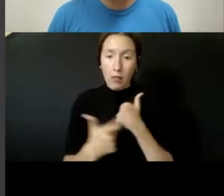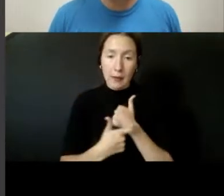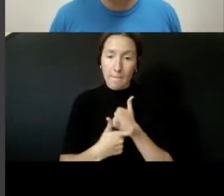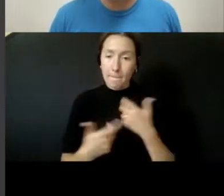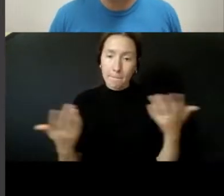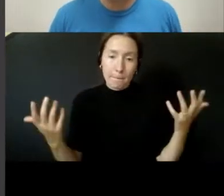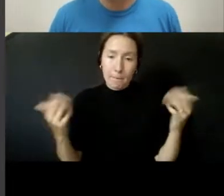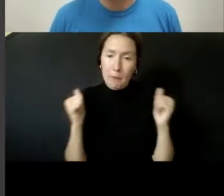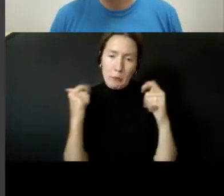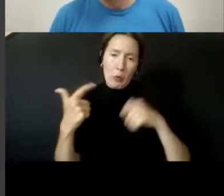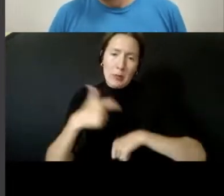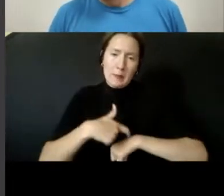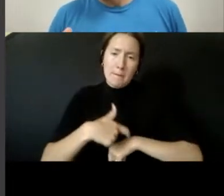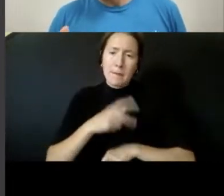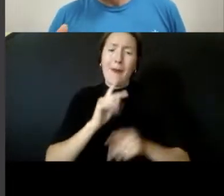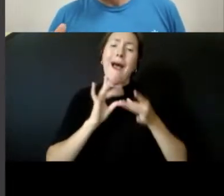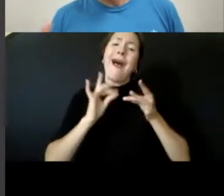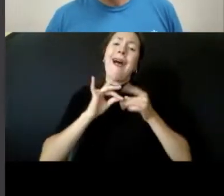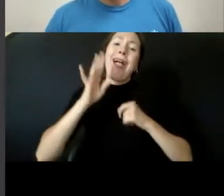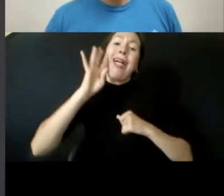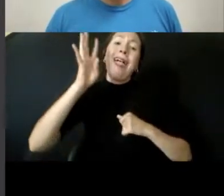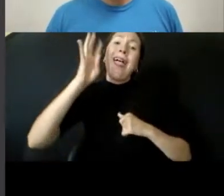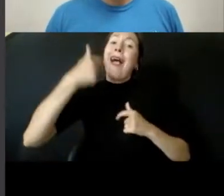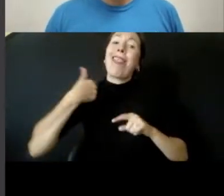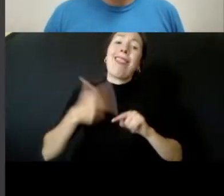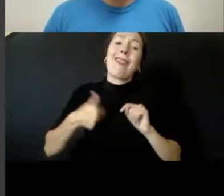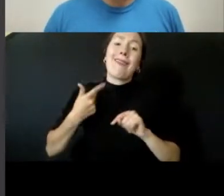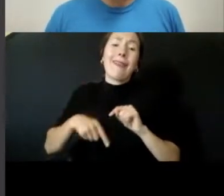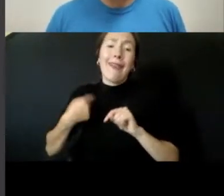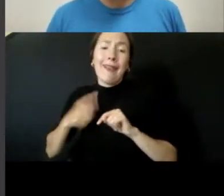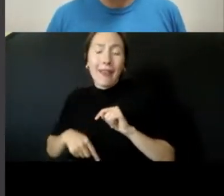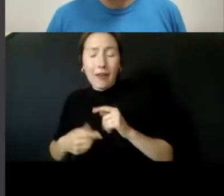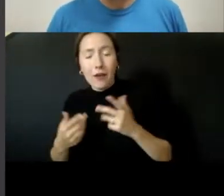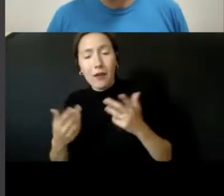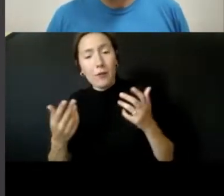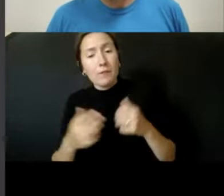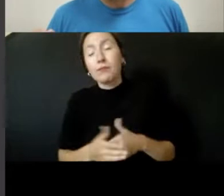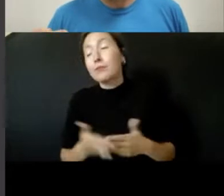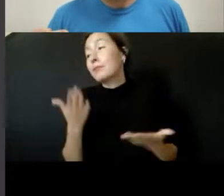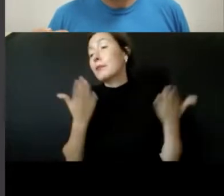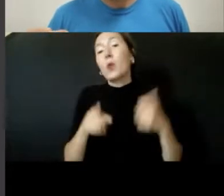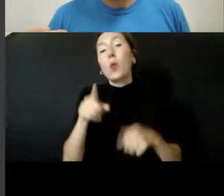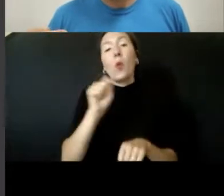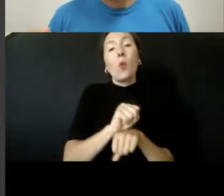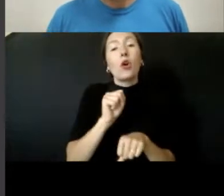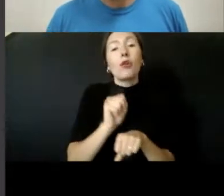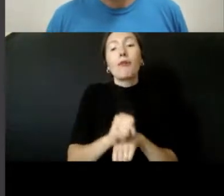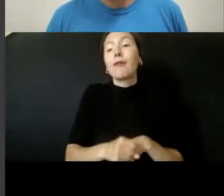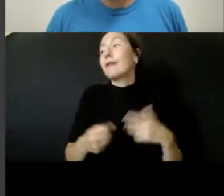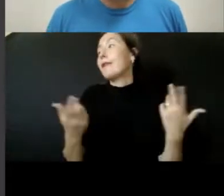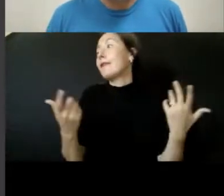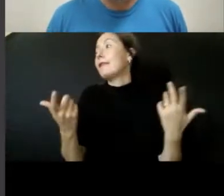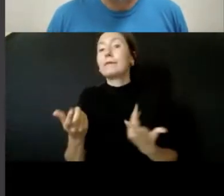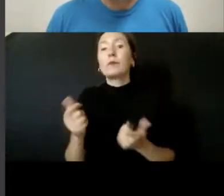accessibility or if you're dealing in a with an organization that doesn't care doesn't focus on